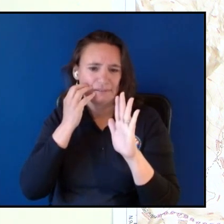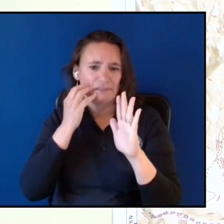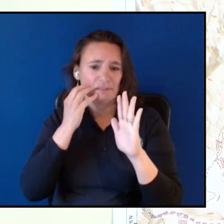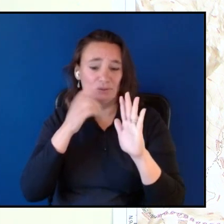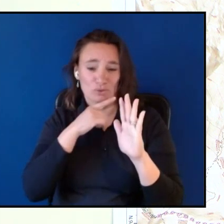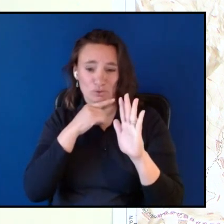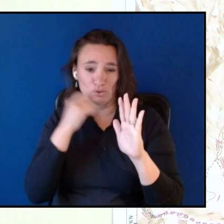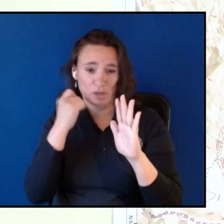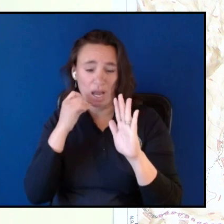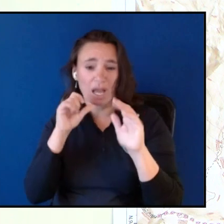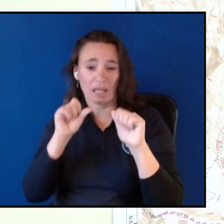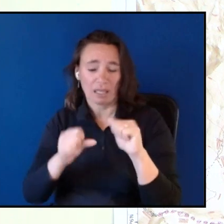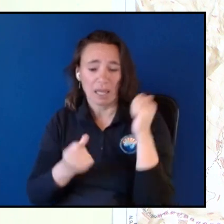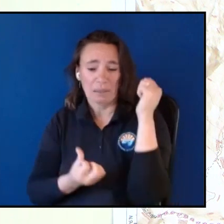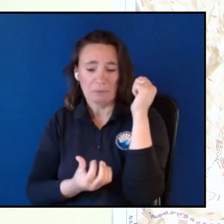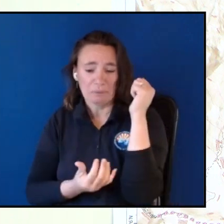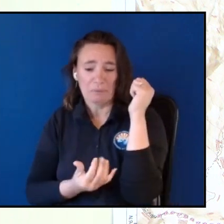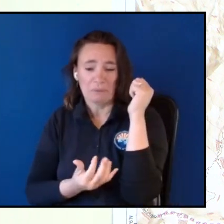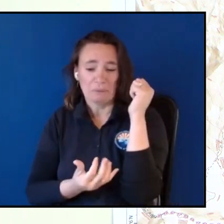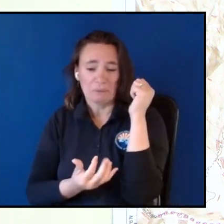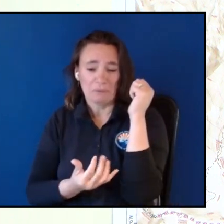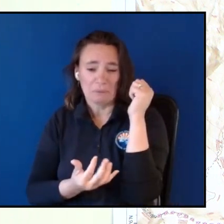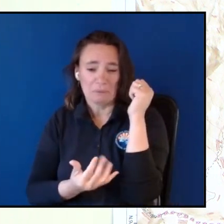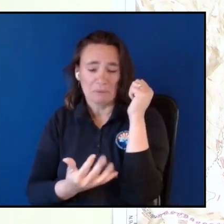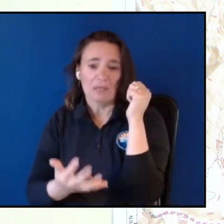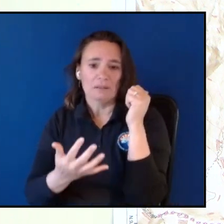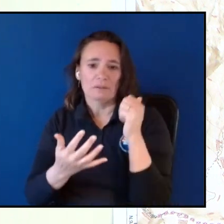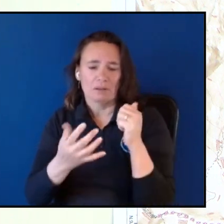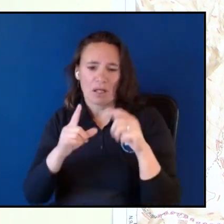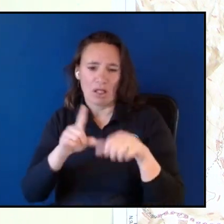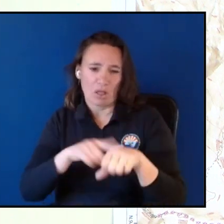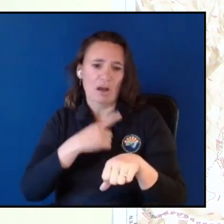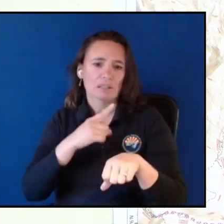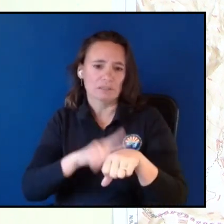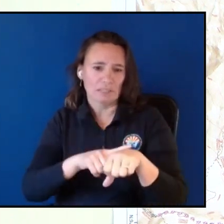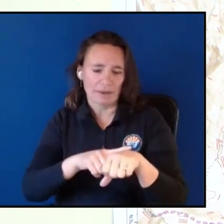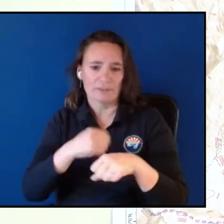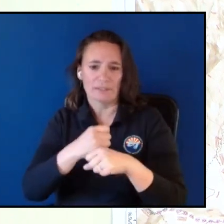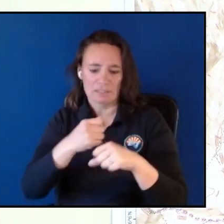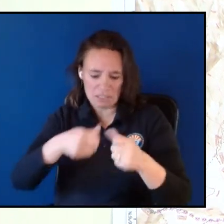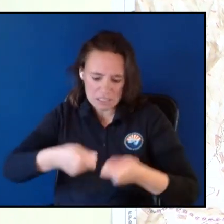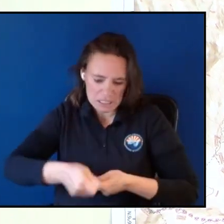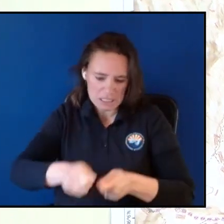ember for a very long time. So they have to take that and go all the way down to mineral soil--they gotta get rid of